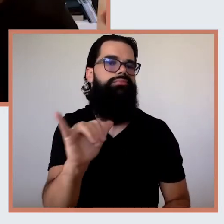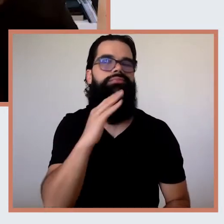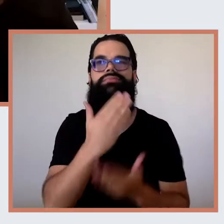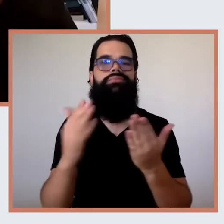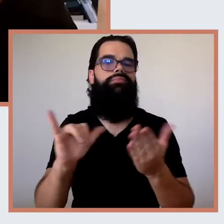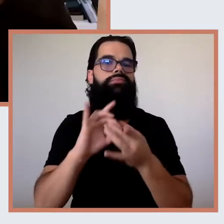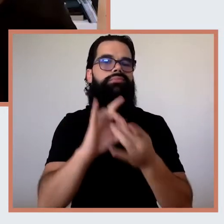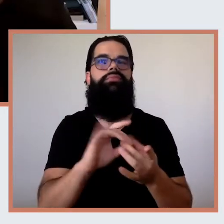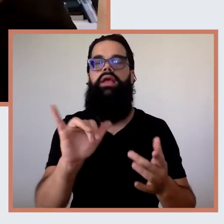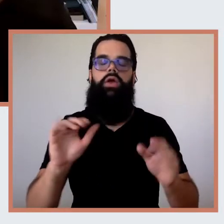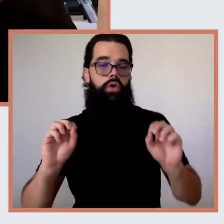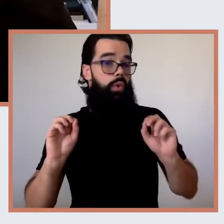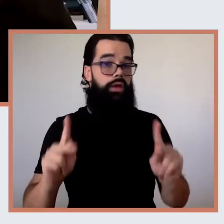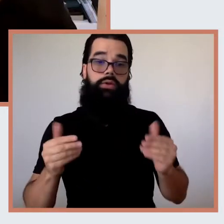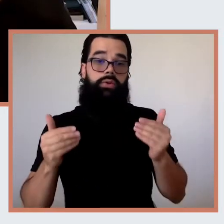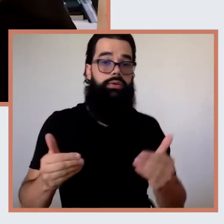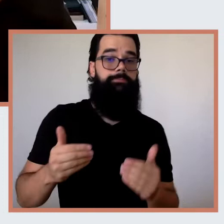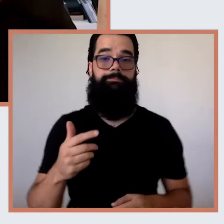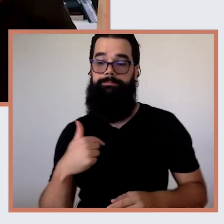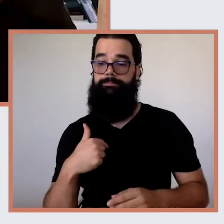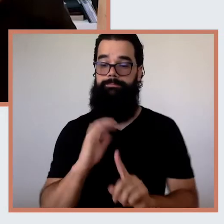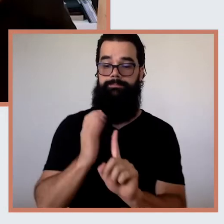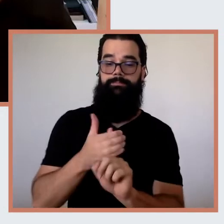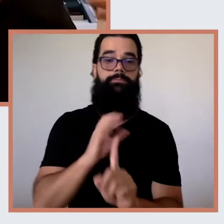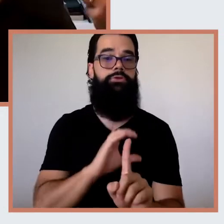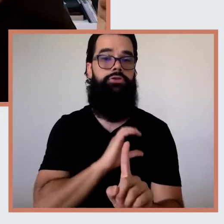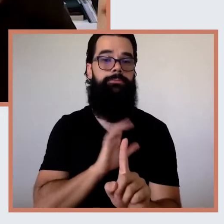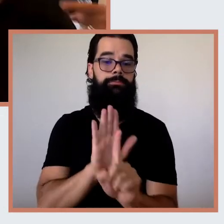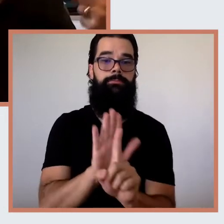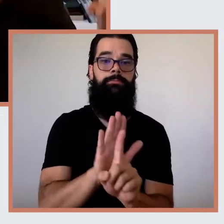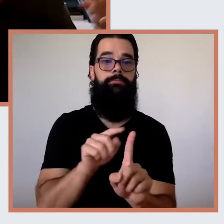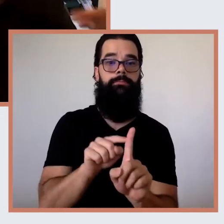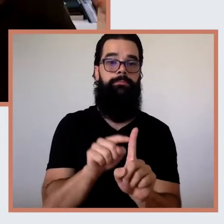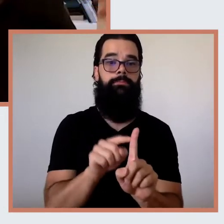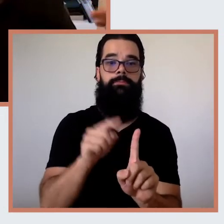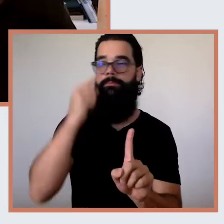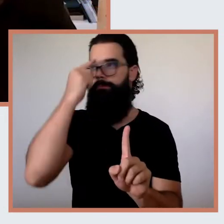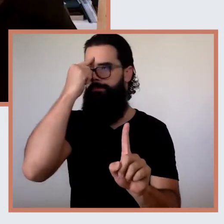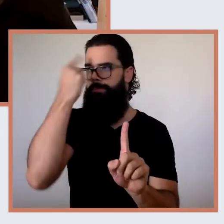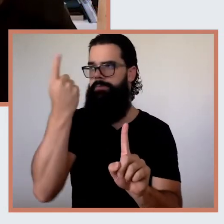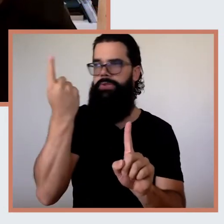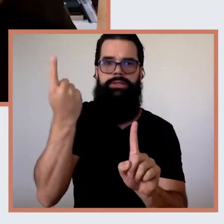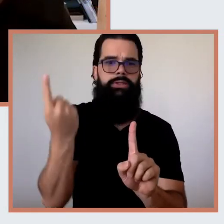but still you want to be there to be able to say, okay, if you're going to play this character this way,